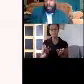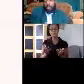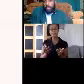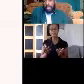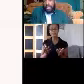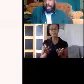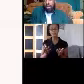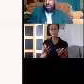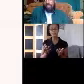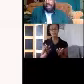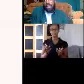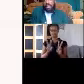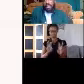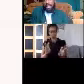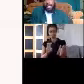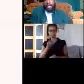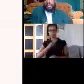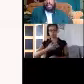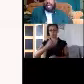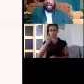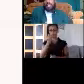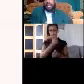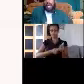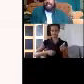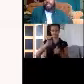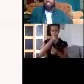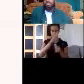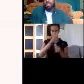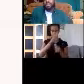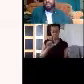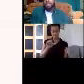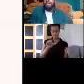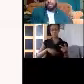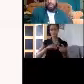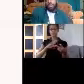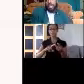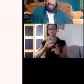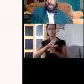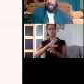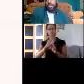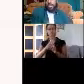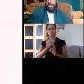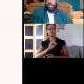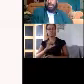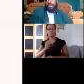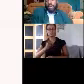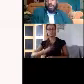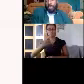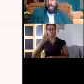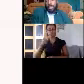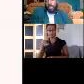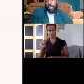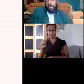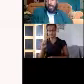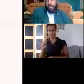supremacy and culture of whiteness has contributed to that to the frameworks that we that we